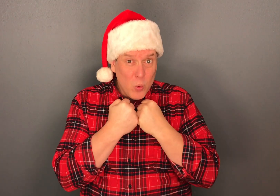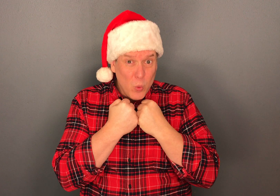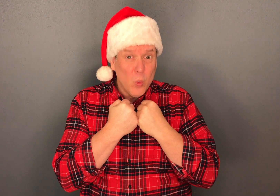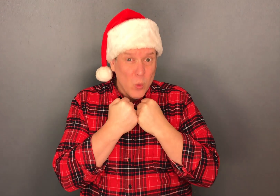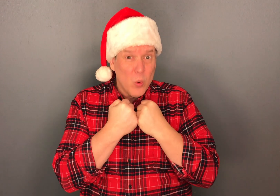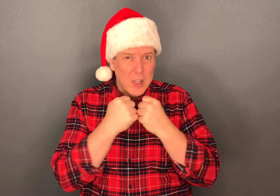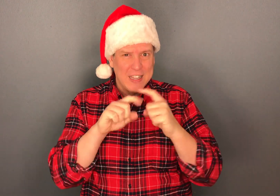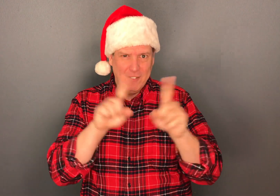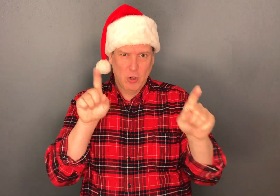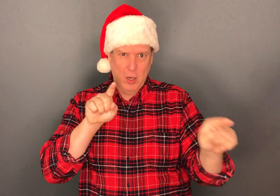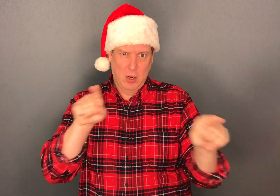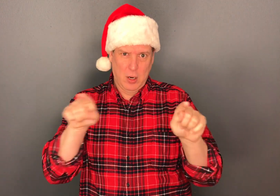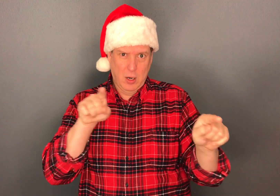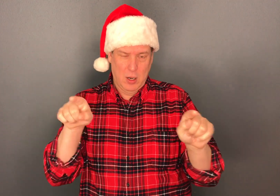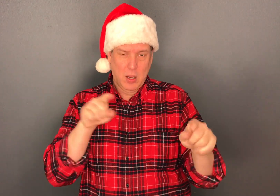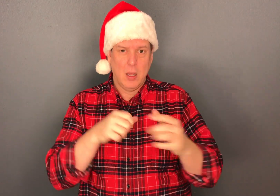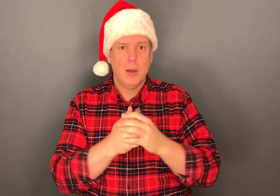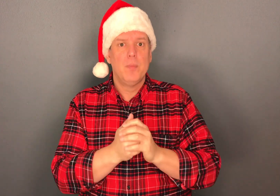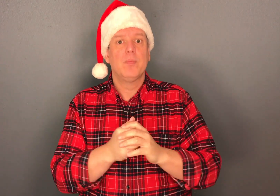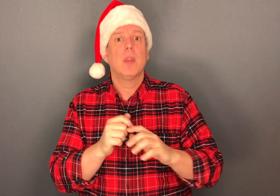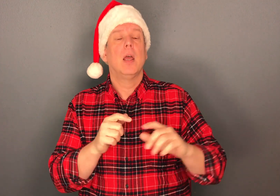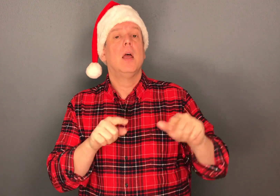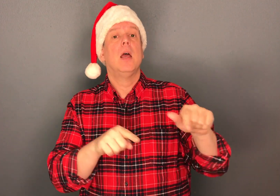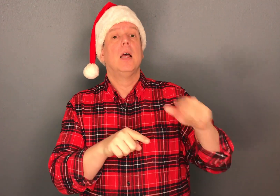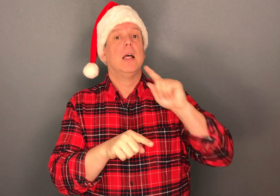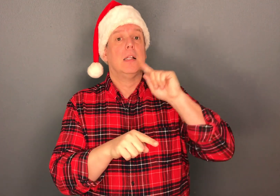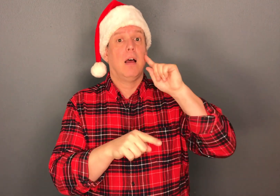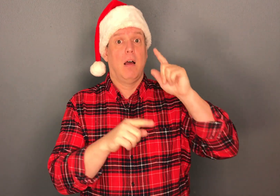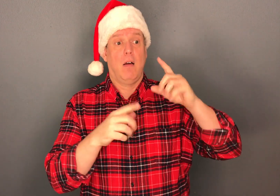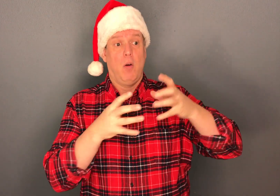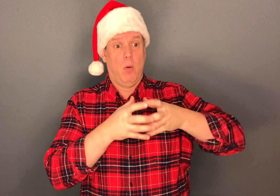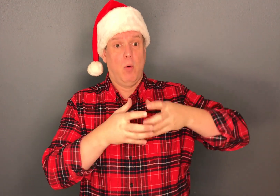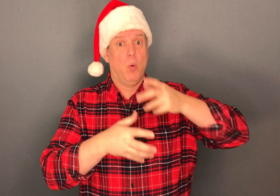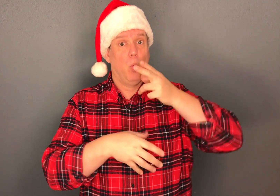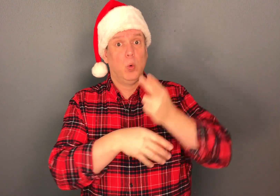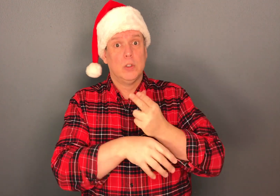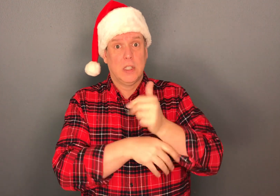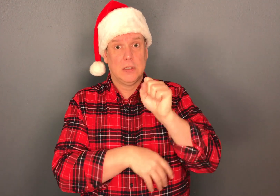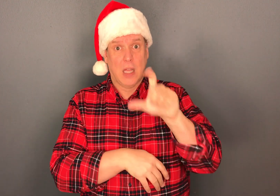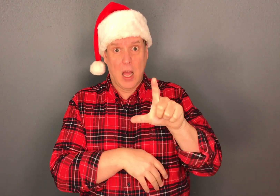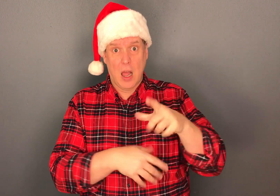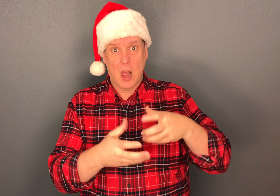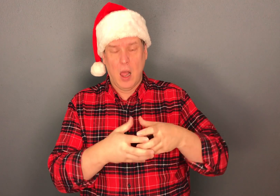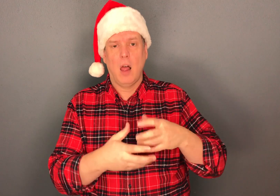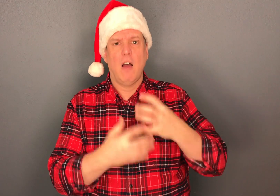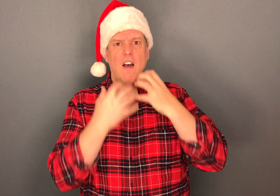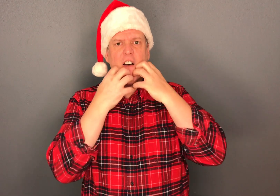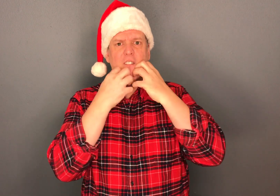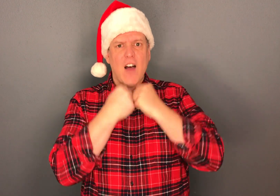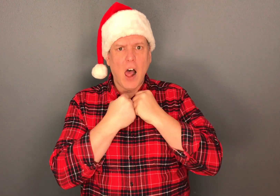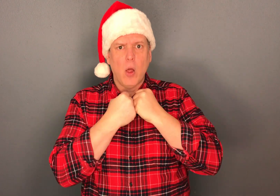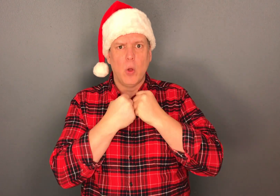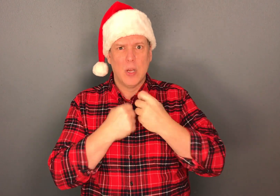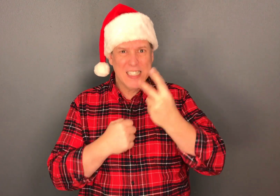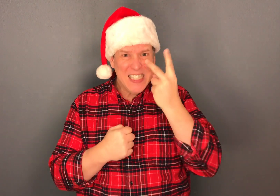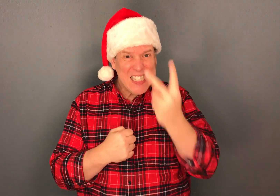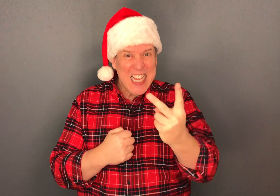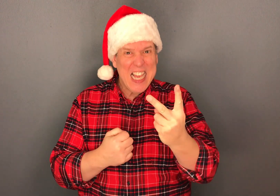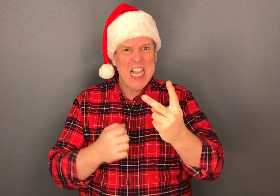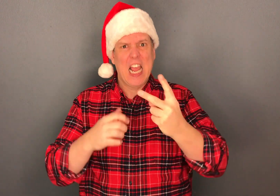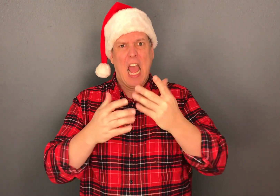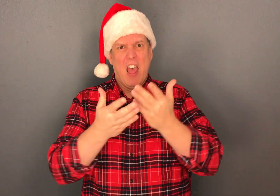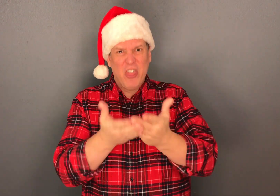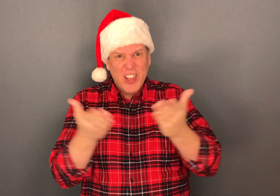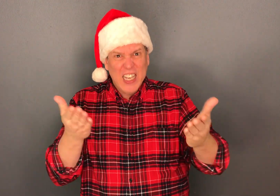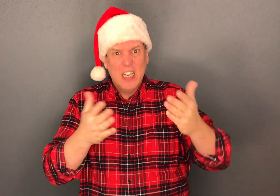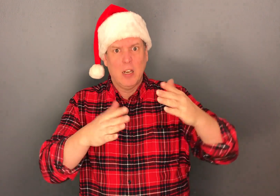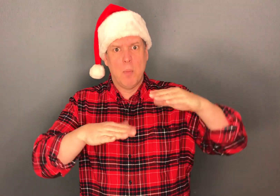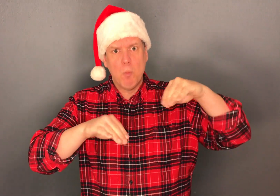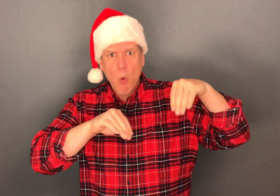values and the different values promote the choices they make so deaf people who